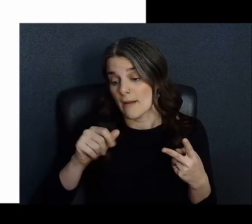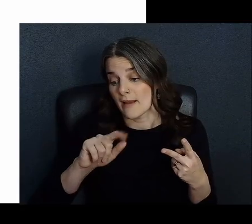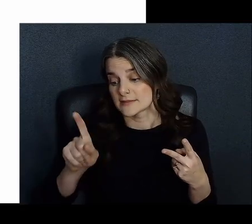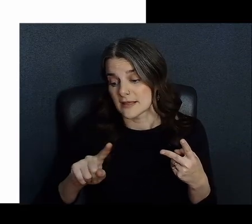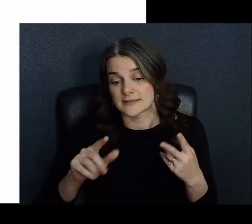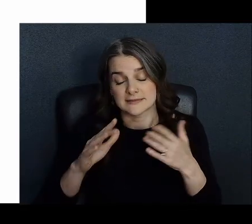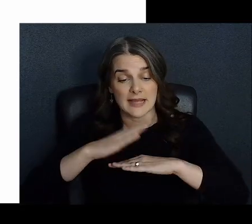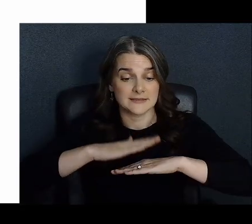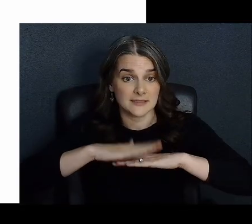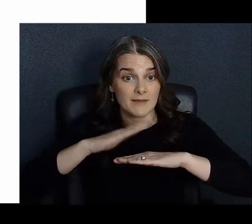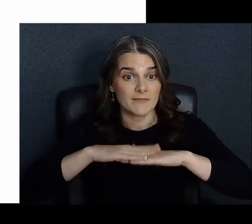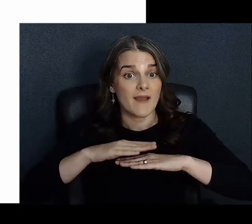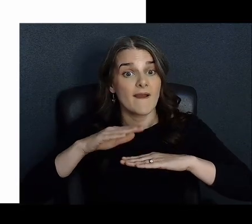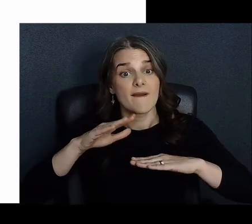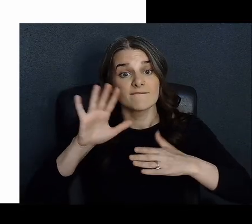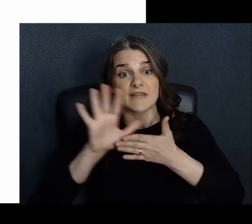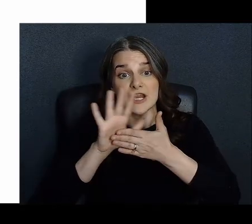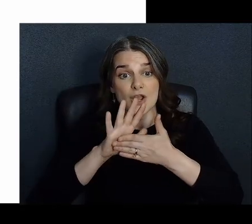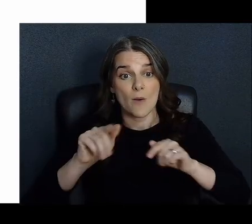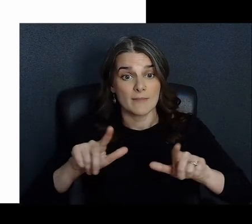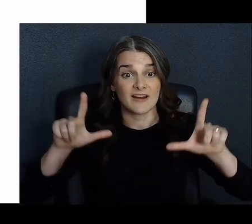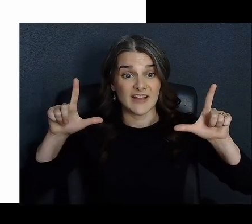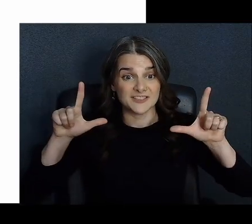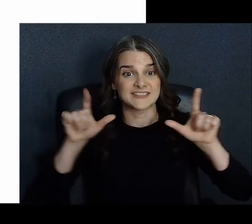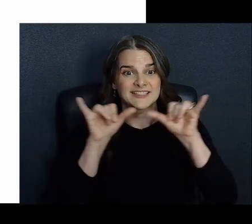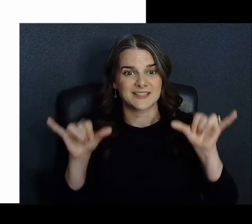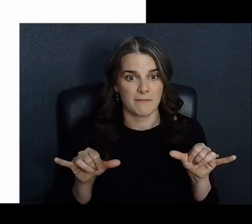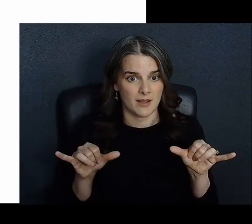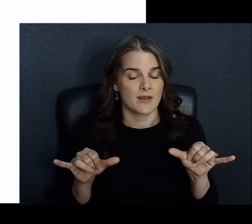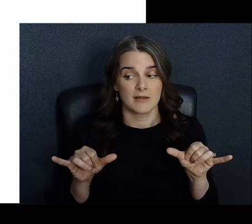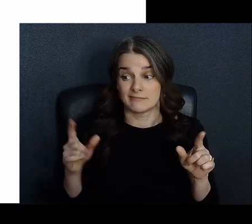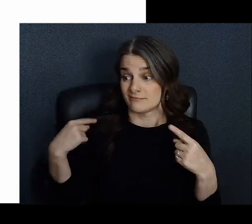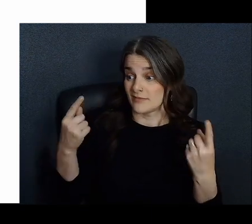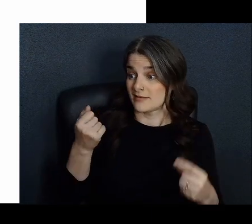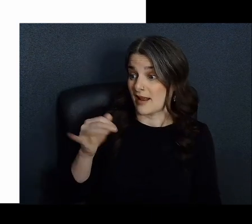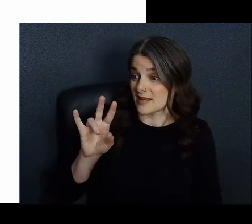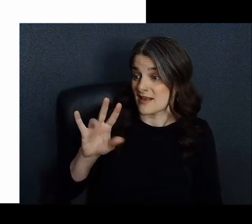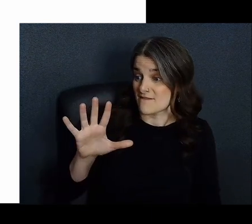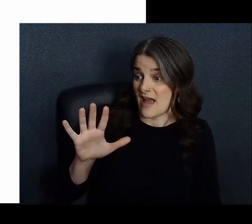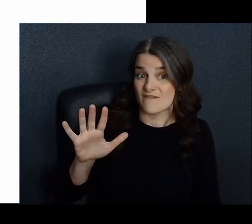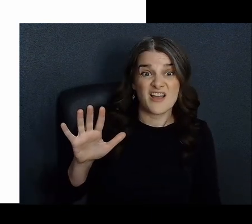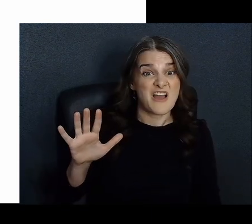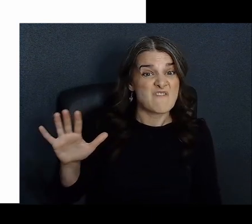They've come a long way since 1975, trust me, where it took up a whole desk. It was two separate devices.